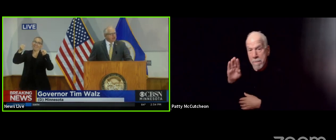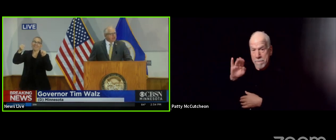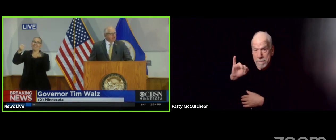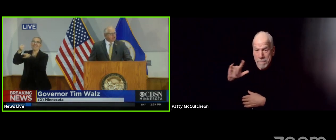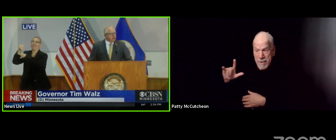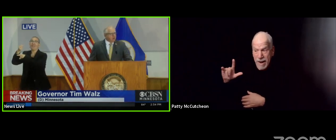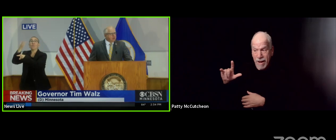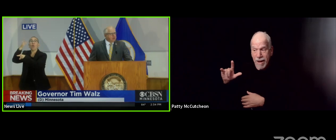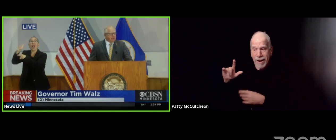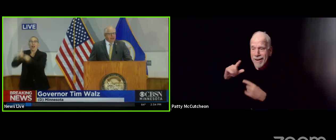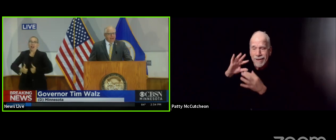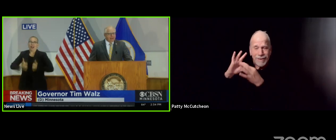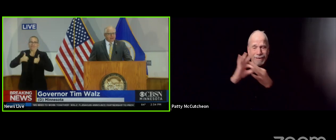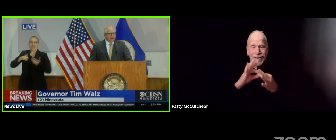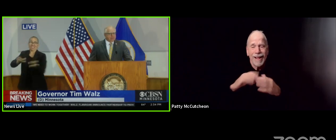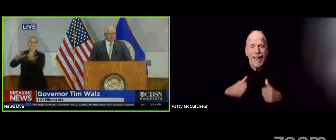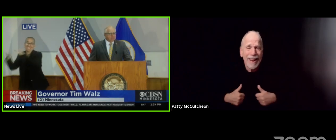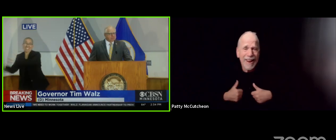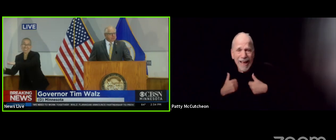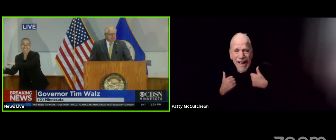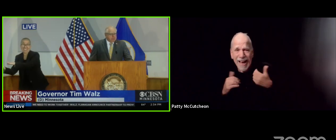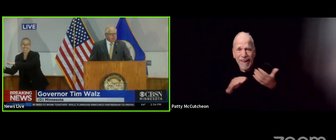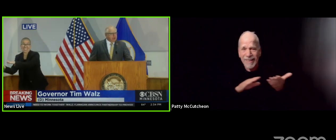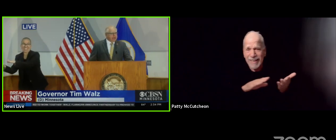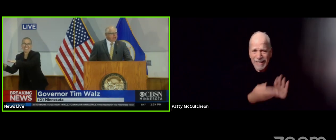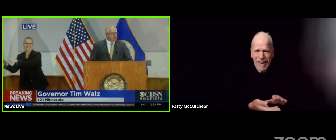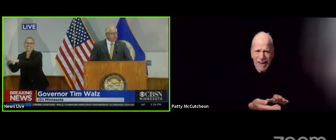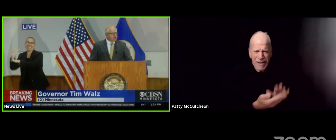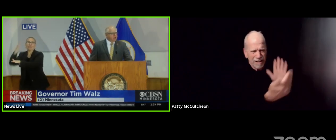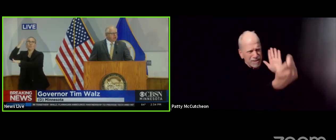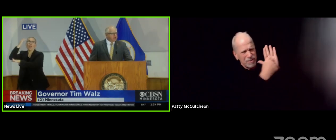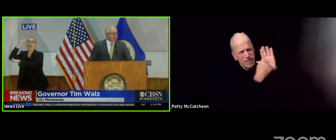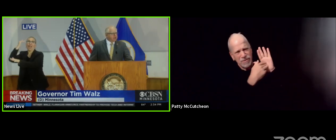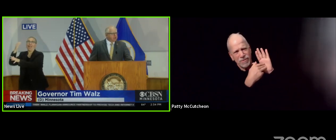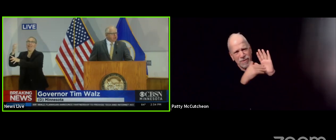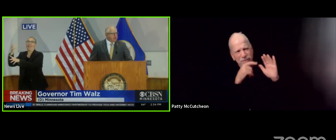TAKE THIS TO COURT AND ANY TIME YOU GO TO COURT, I'LL TRUST THEY'LL DO THE RIGHT